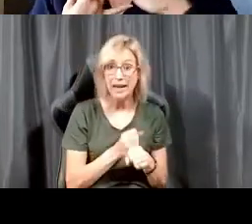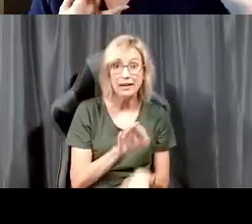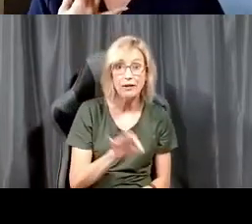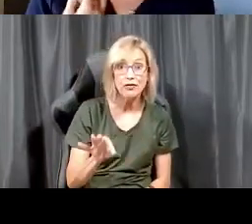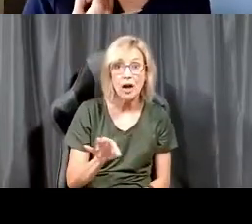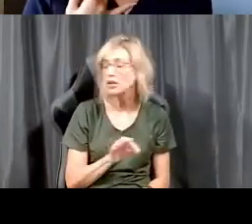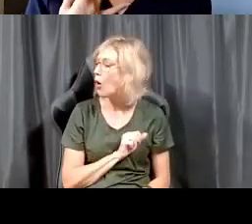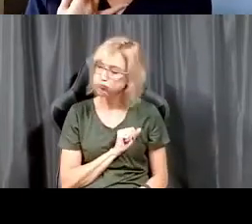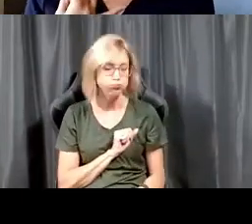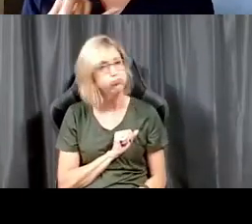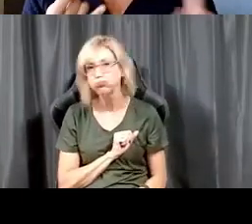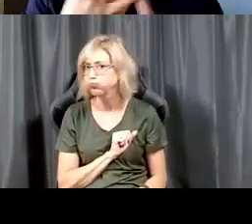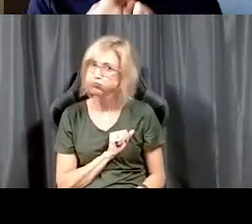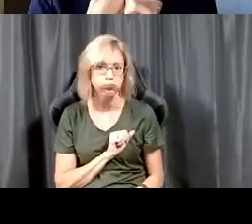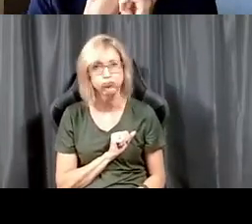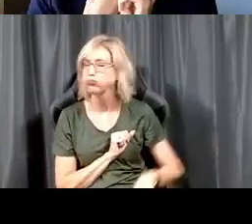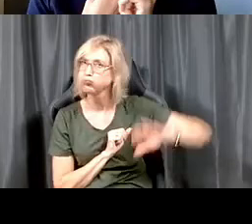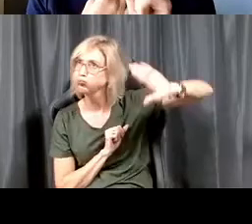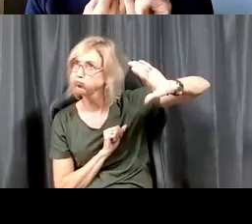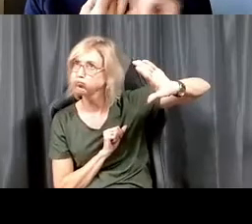Didn't matter. Only McDonald's French fries.